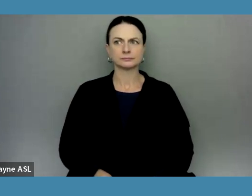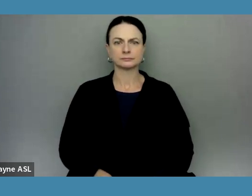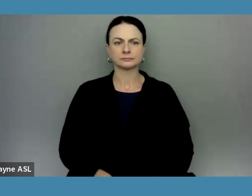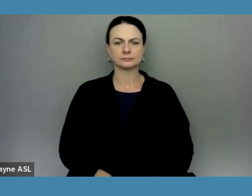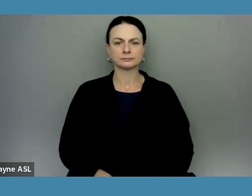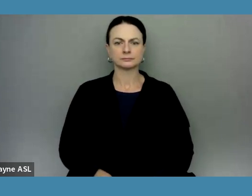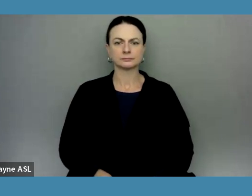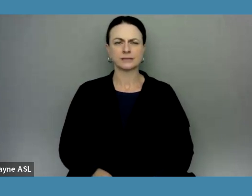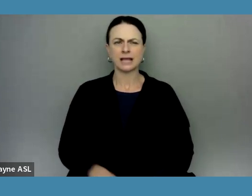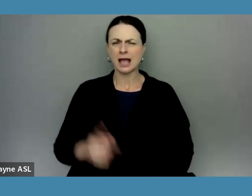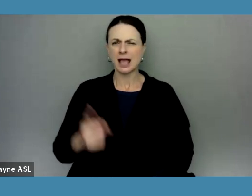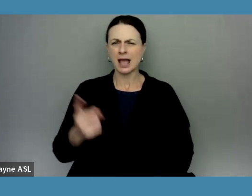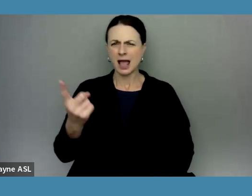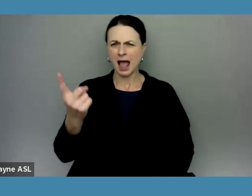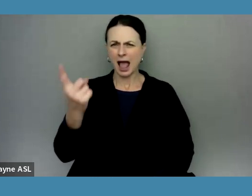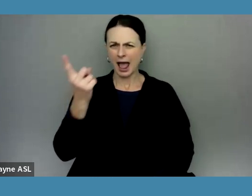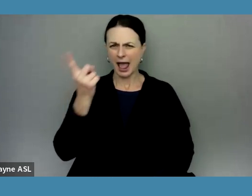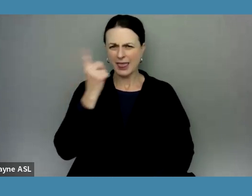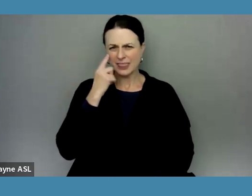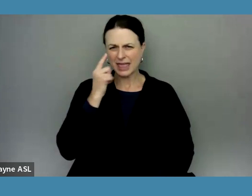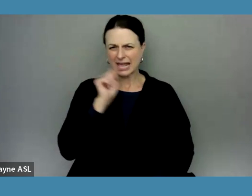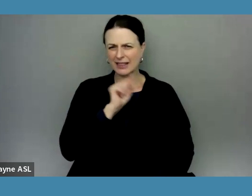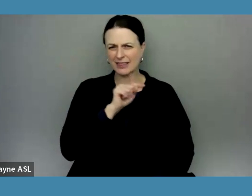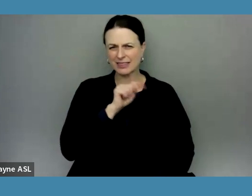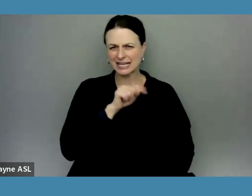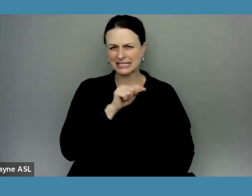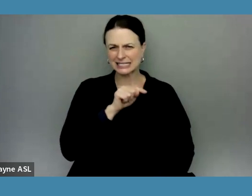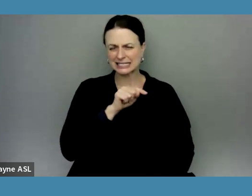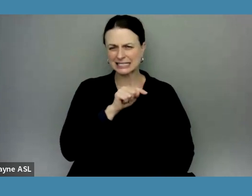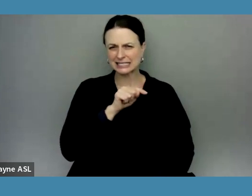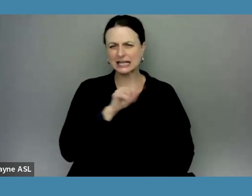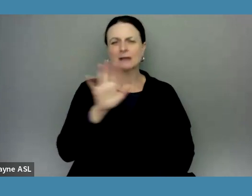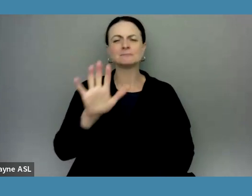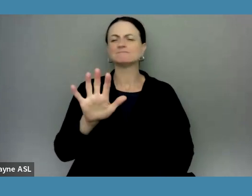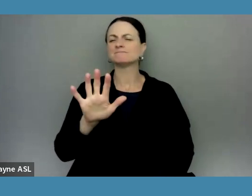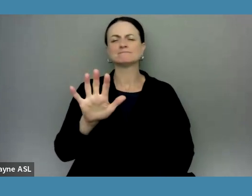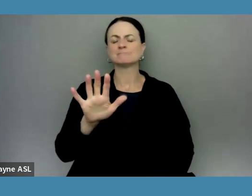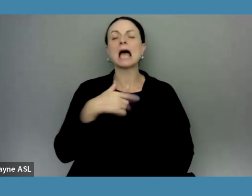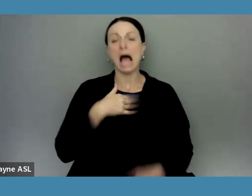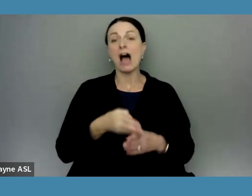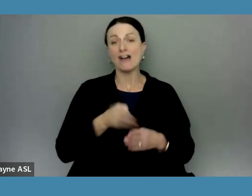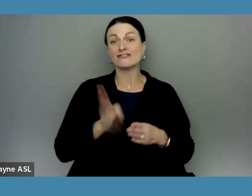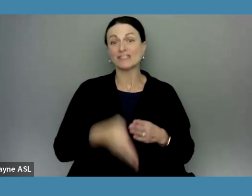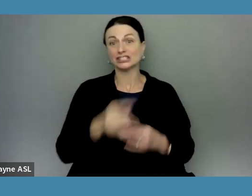I think this may be, well, let me finish this slide, Maddie,